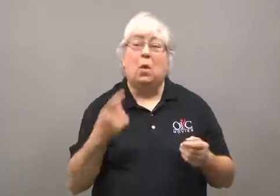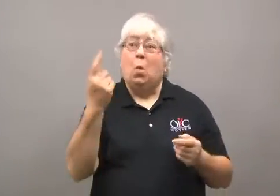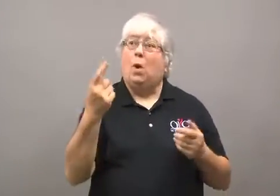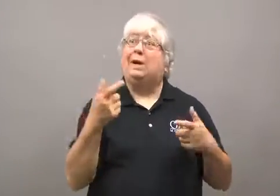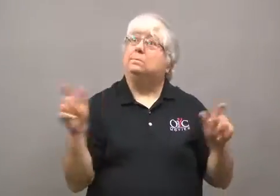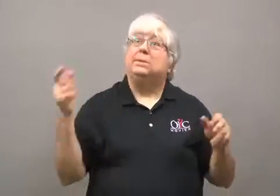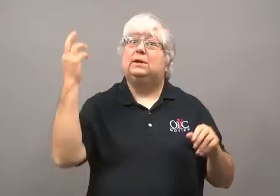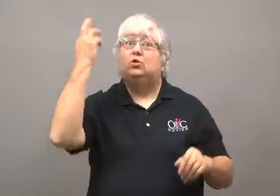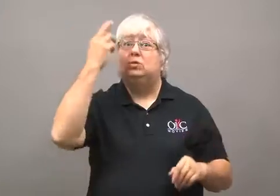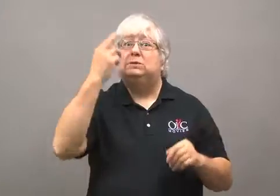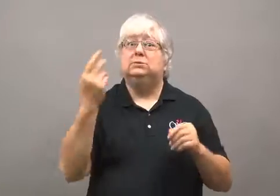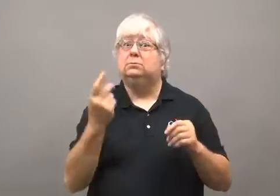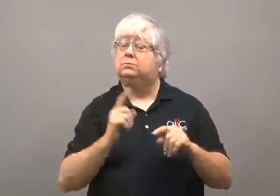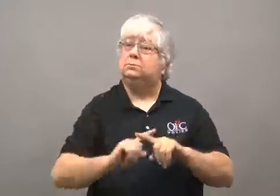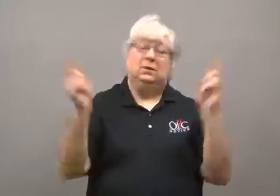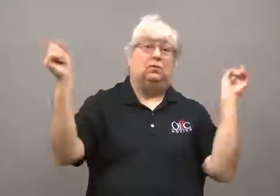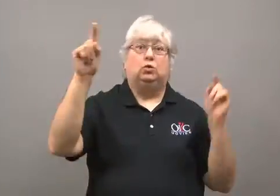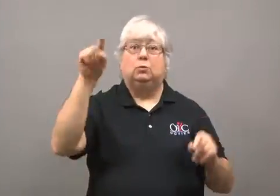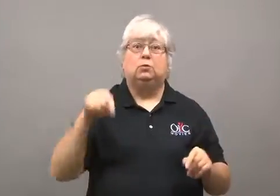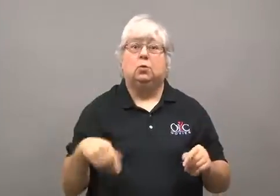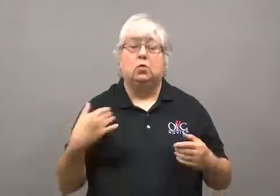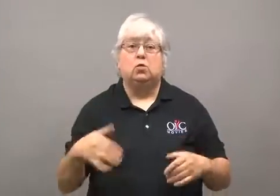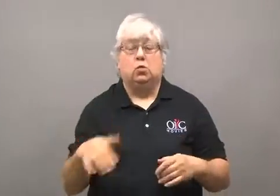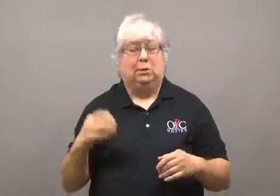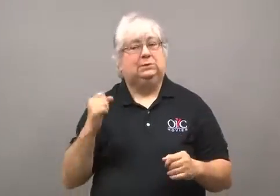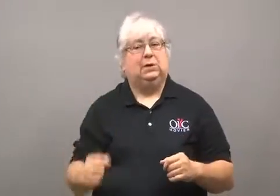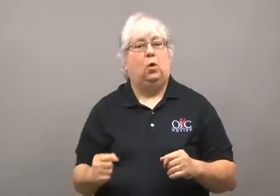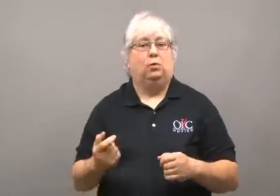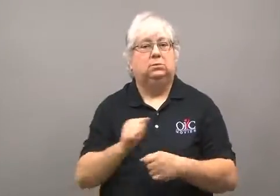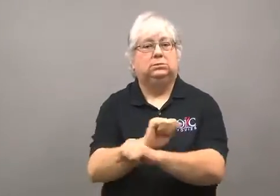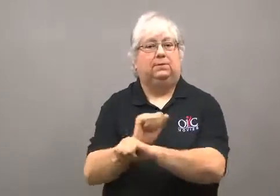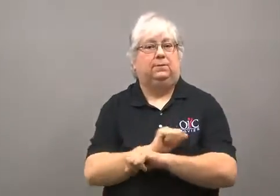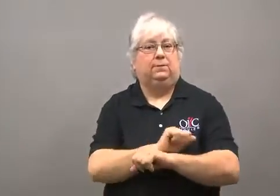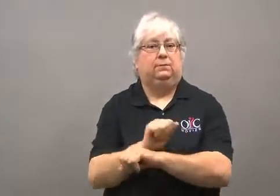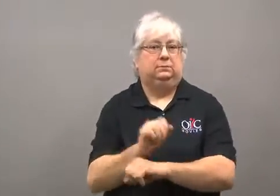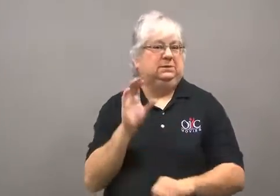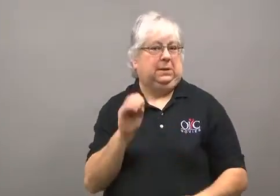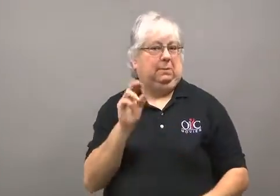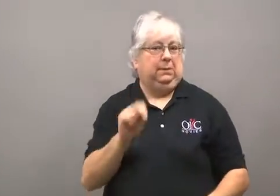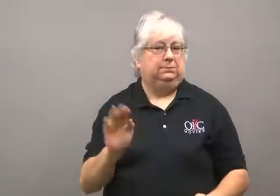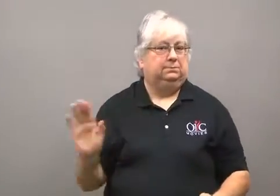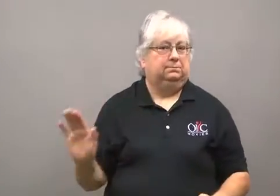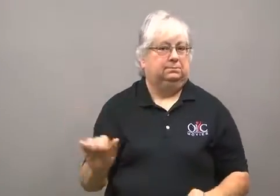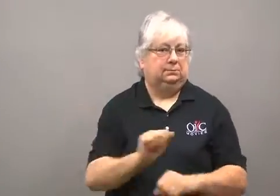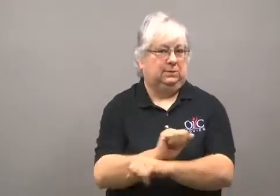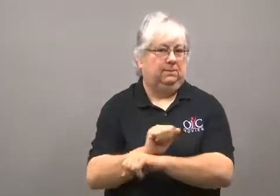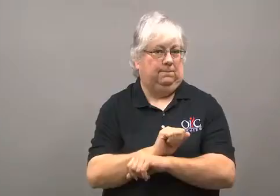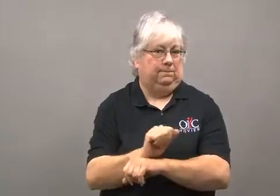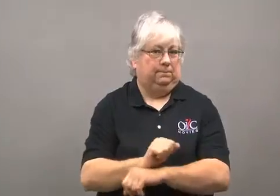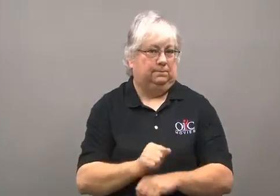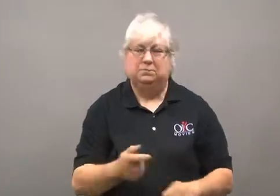One big difference was slavery was common in the South.